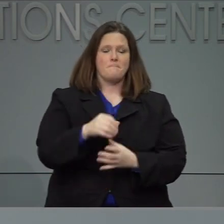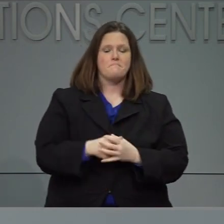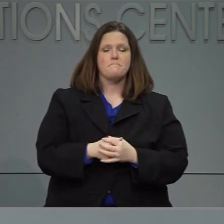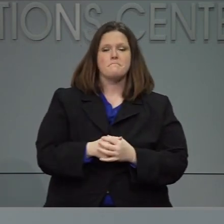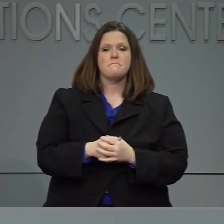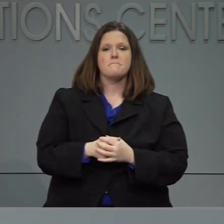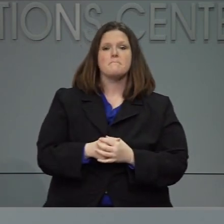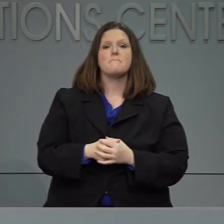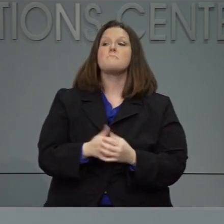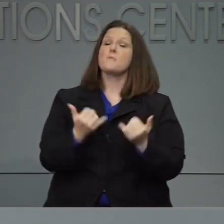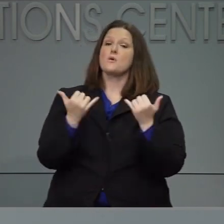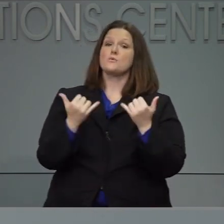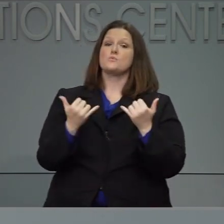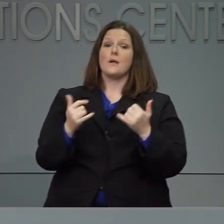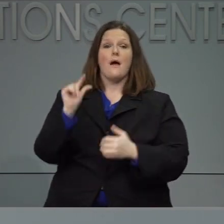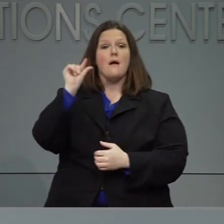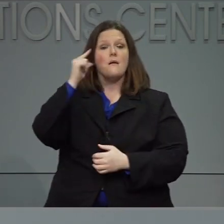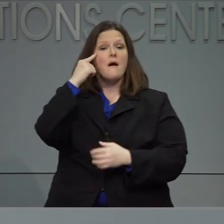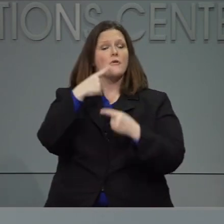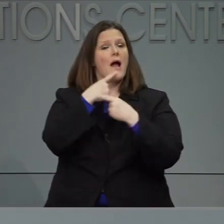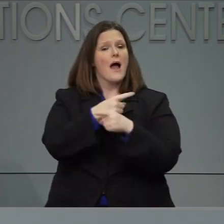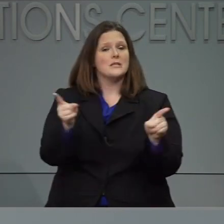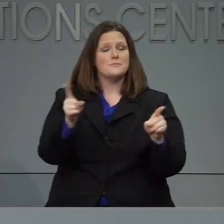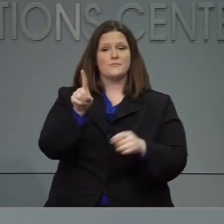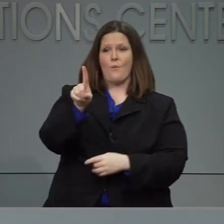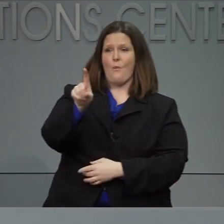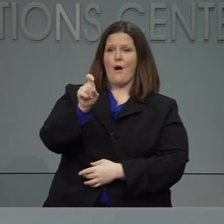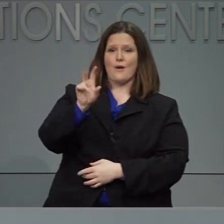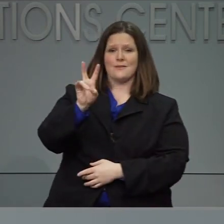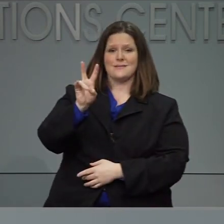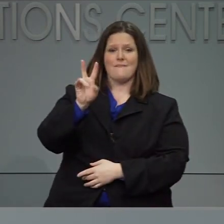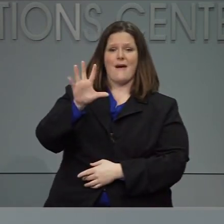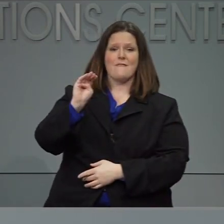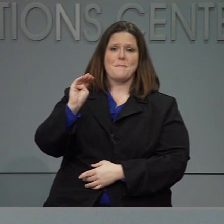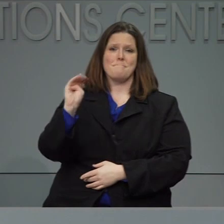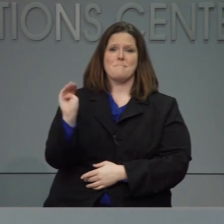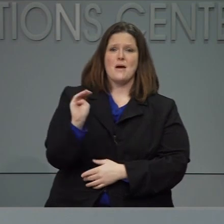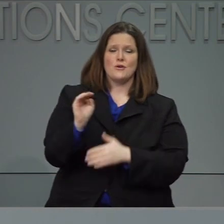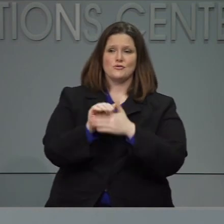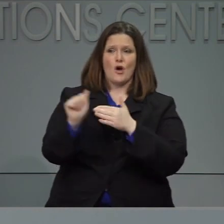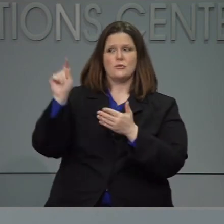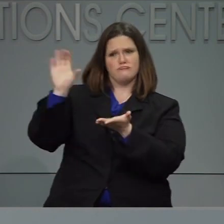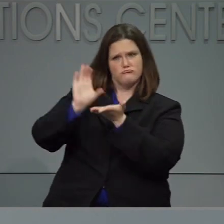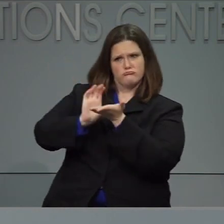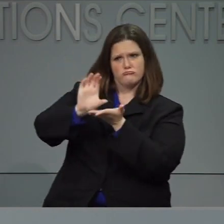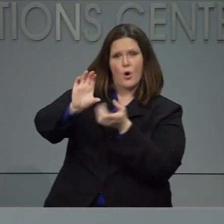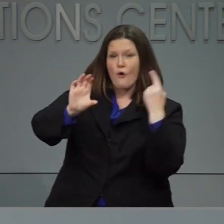INVESTMENT. 175 MILLION TO HELP PEOPLE AVOID EVICTION AND PAY